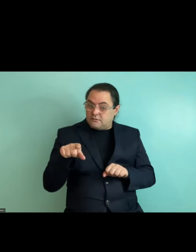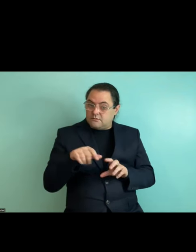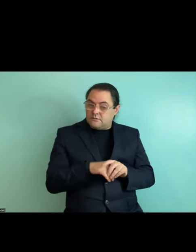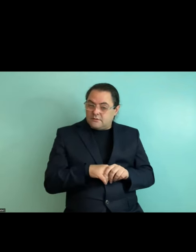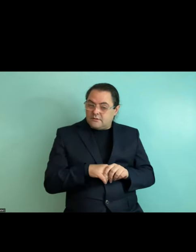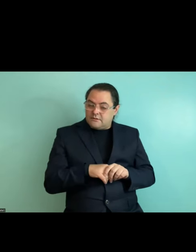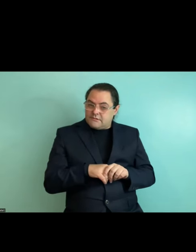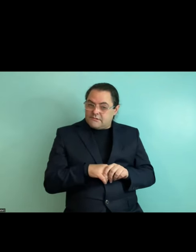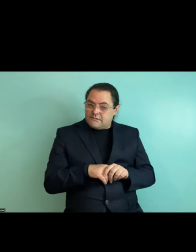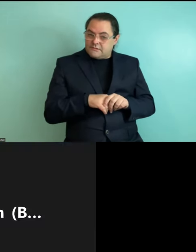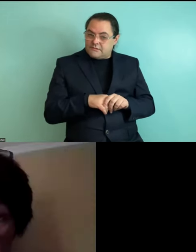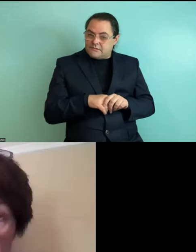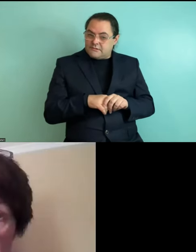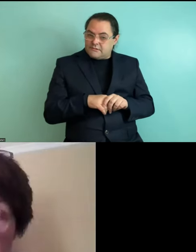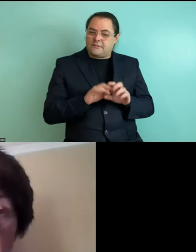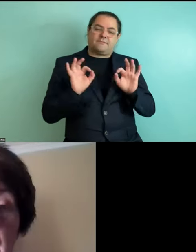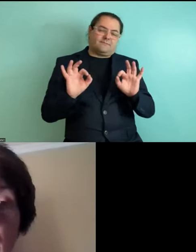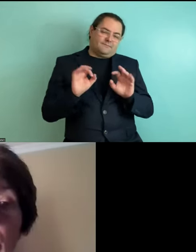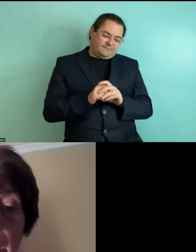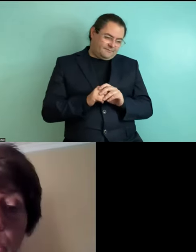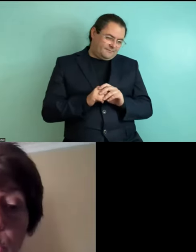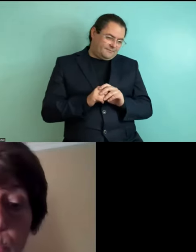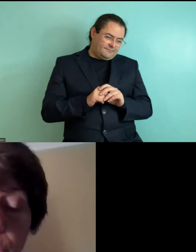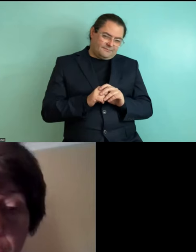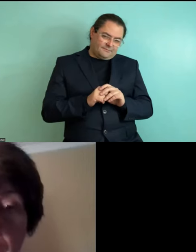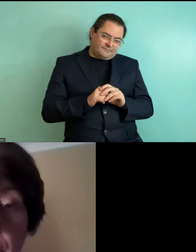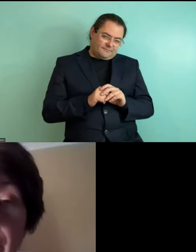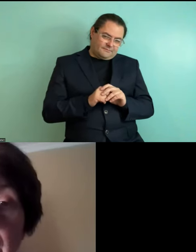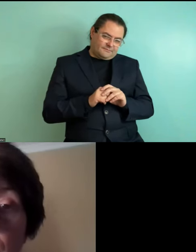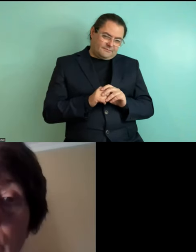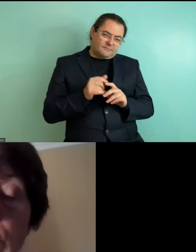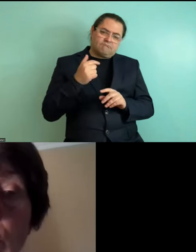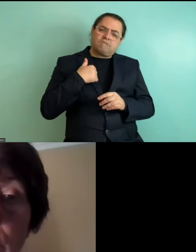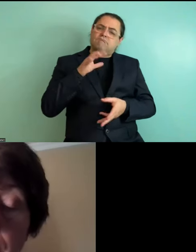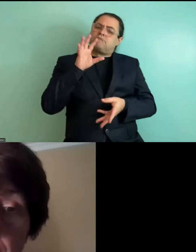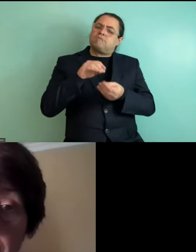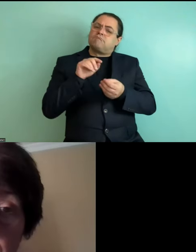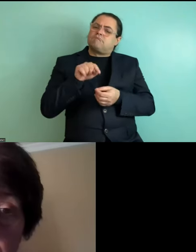11:22:13 Wait, I'm looking cruise you're sick on the feillu horn.